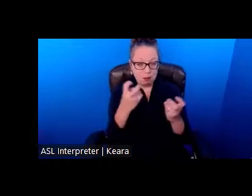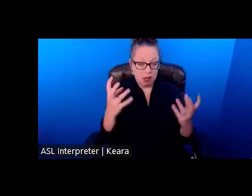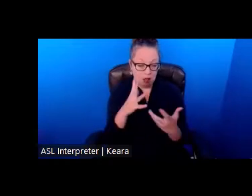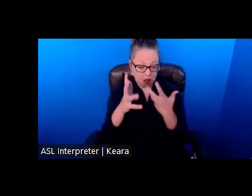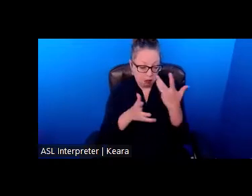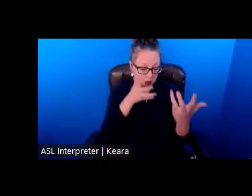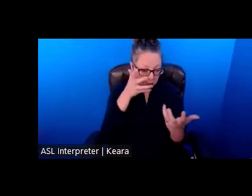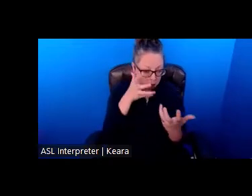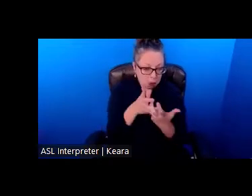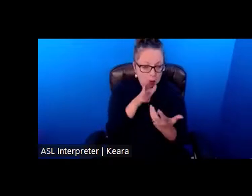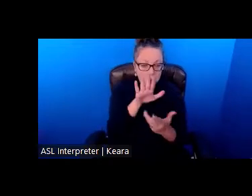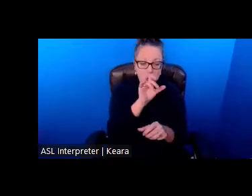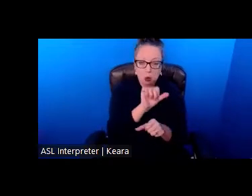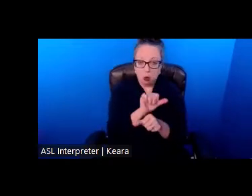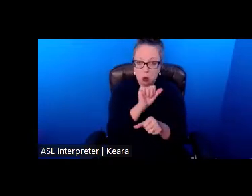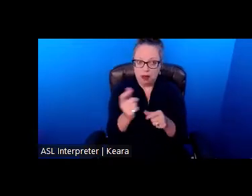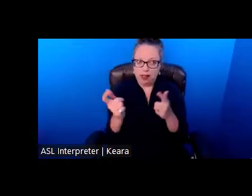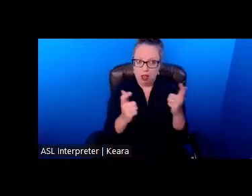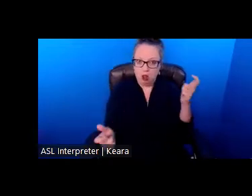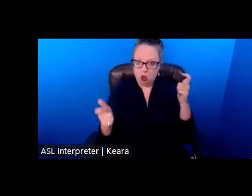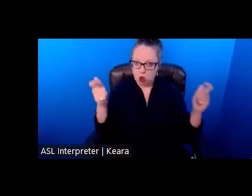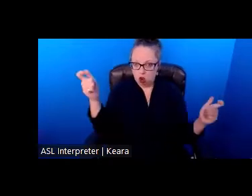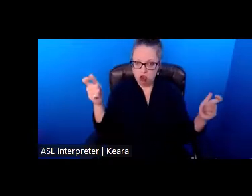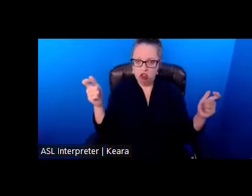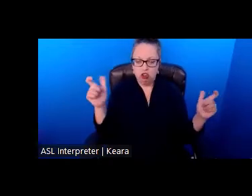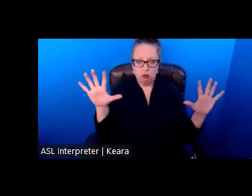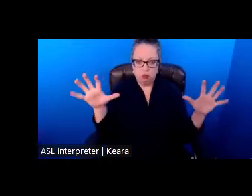your larger body of work as an artist, if relevant.